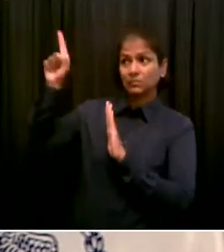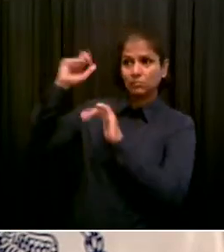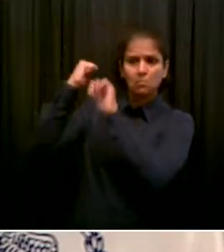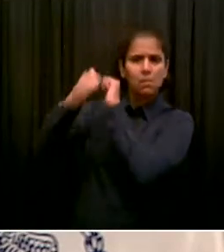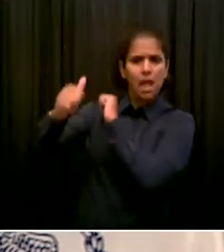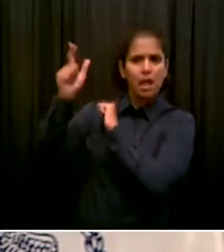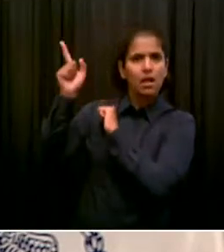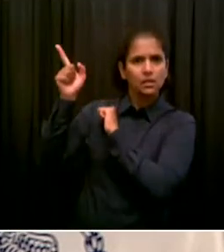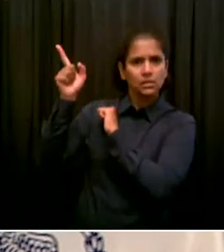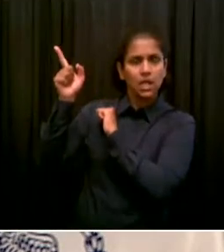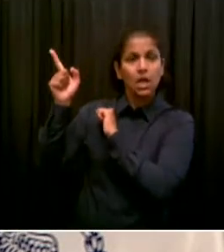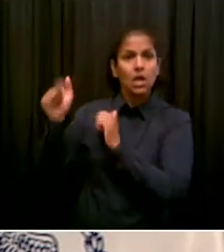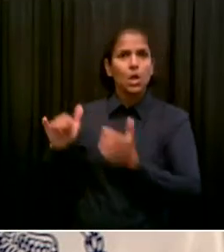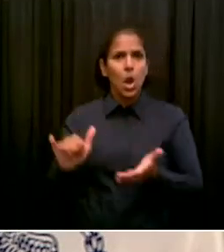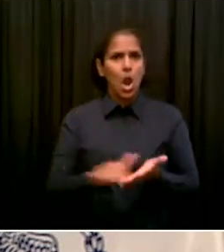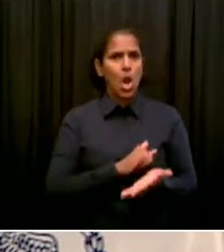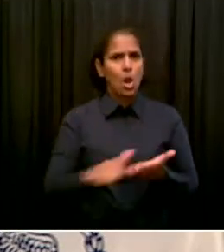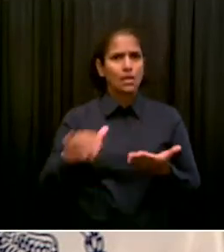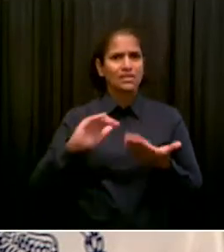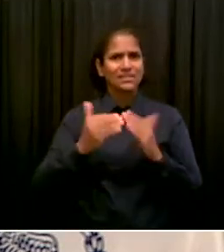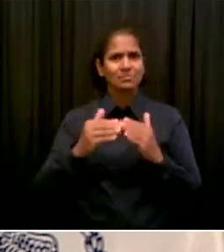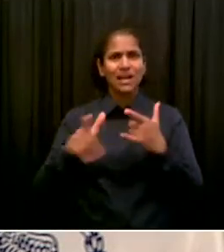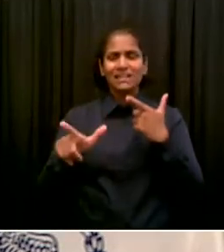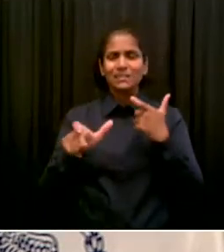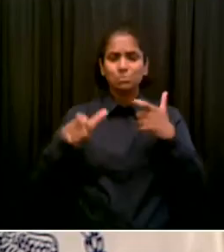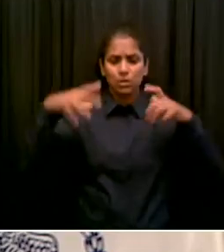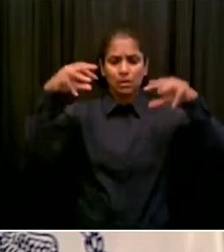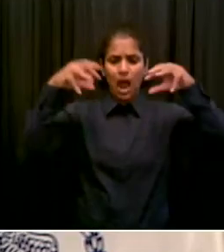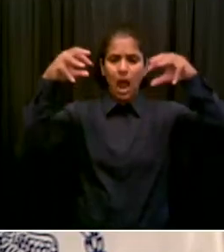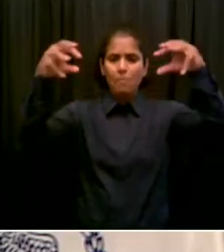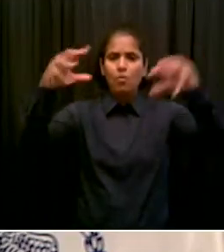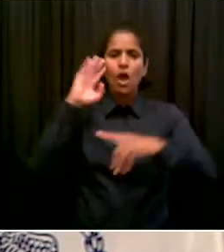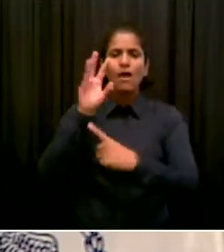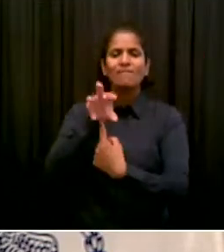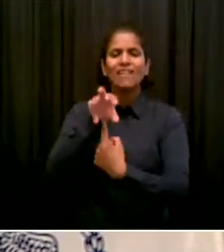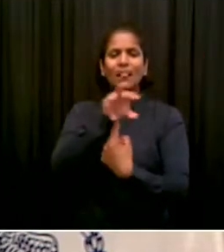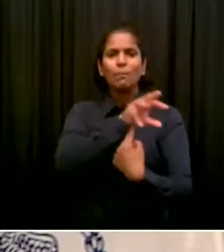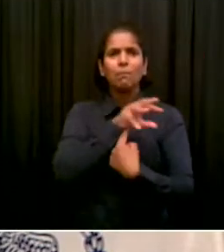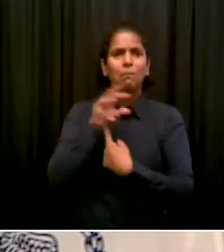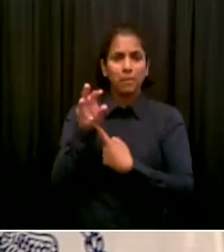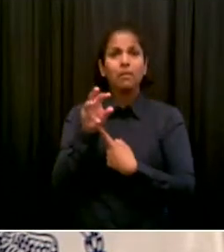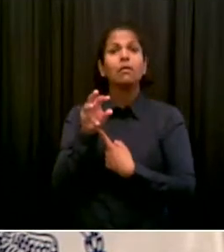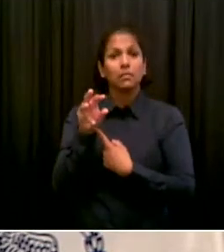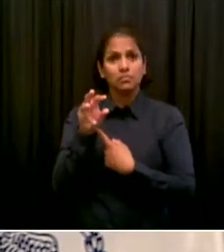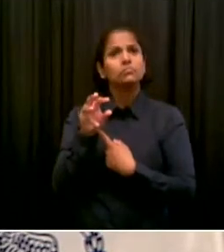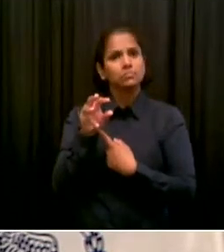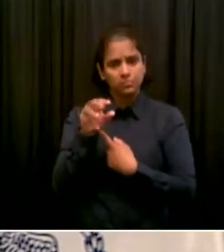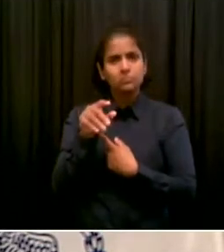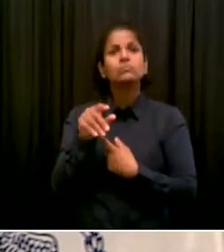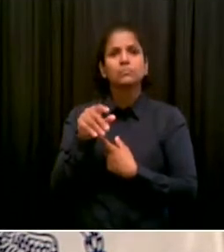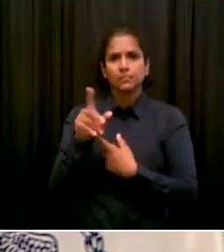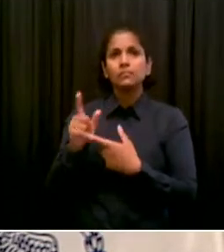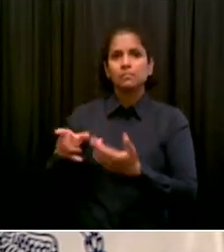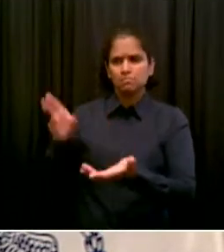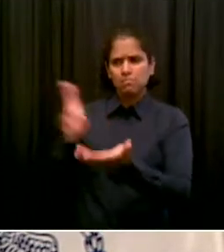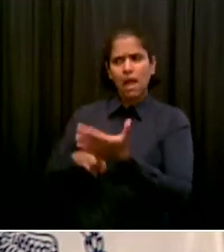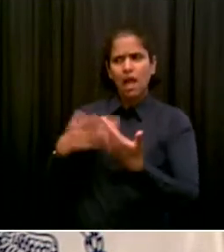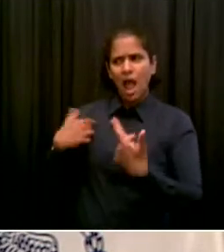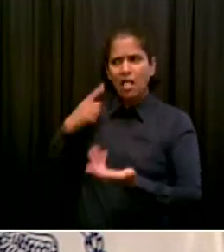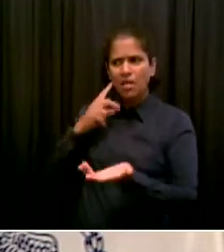STRINGENT PENALTIES. WE HAVE ANMEAGD TO ACHIEVE SOME OF THEM ALREADY ON THE STAE T LEVEL, THE CITY LEVEL, AND SPEED CAMERAS. I AM A BELIEVER THAT WE NEED